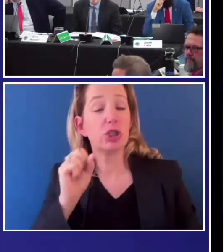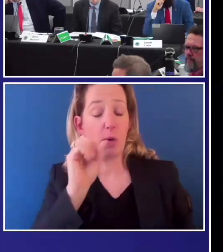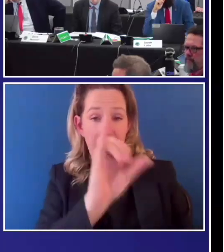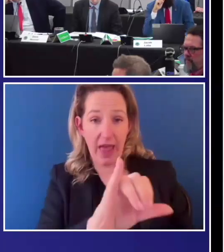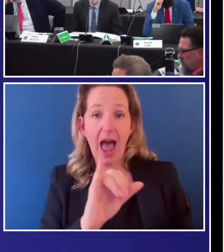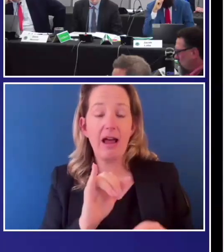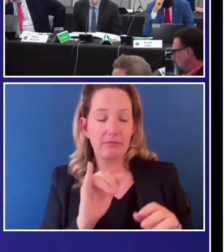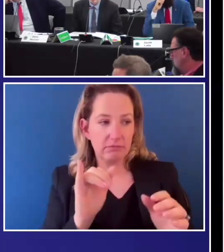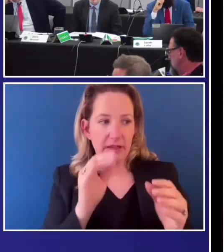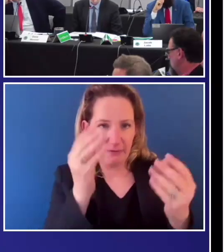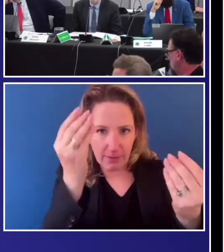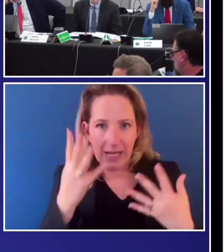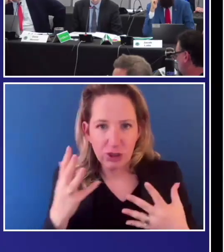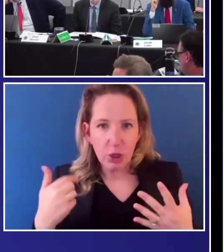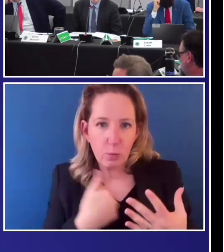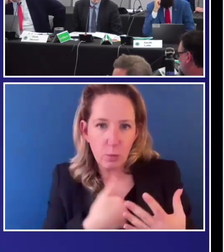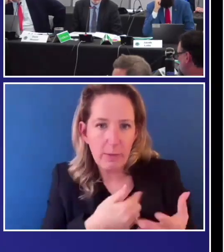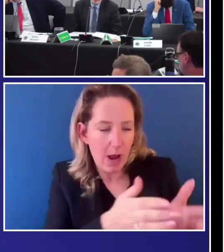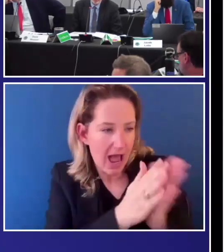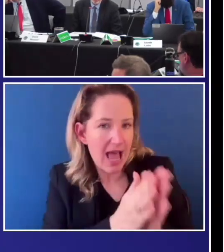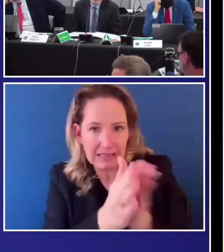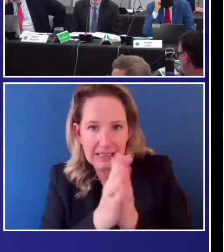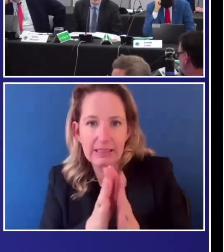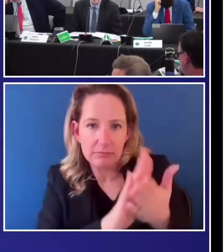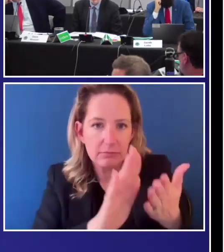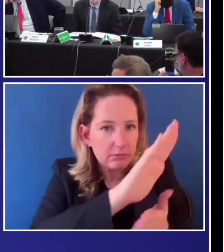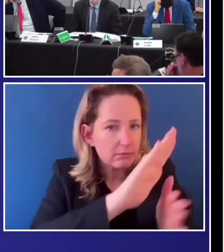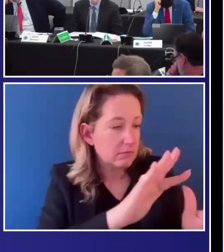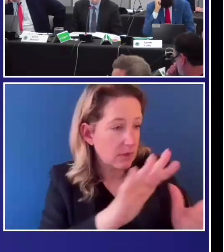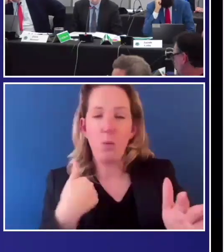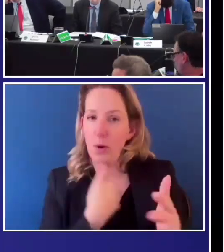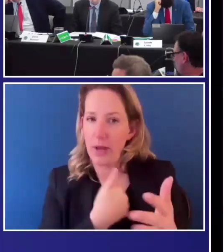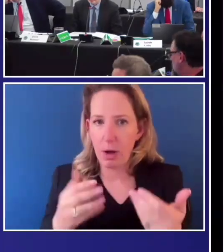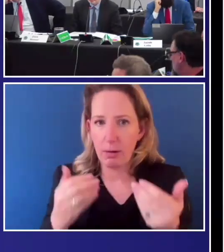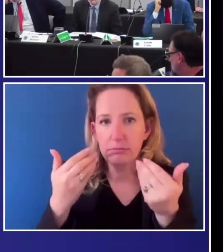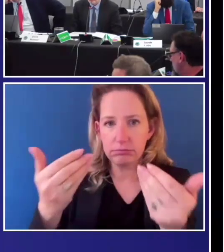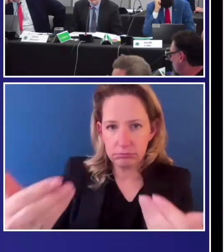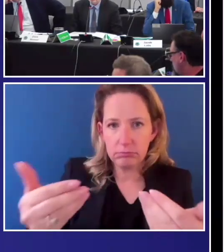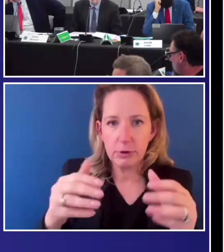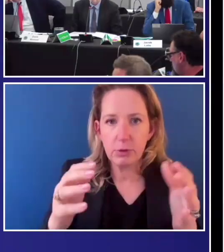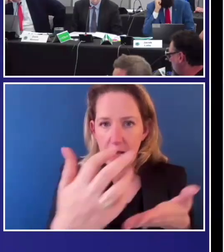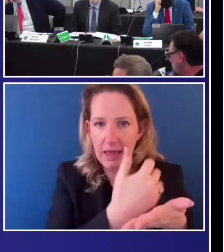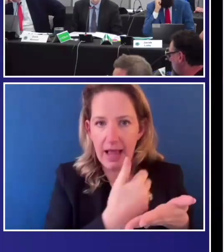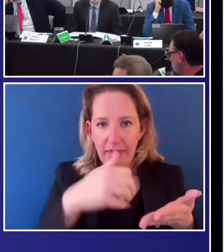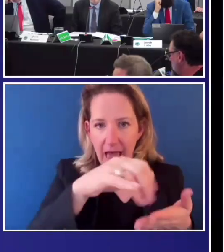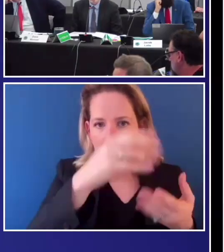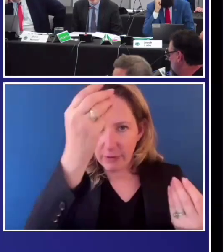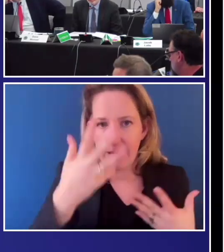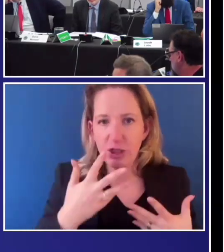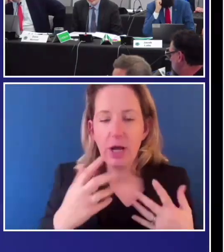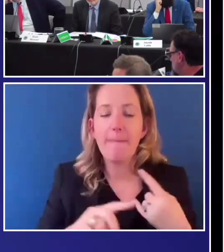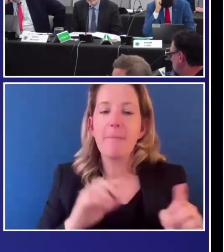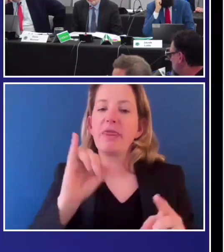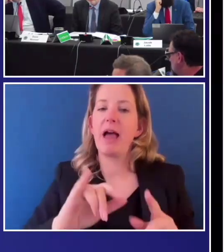institutions. And we do propose to continue collecting it for transparency purposes. But that was the original reason for this